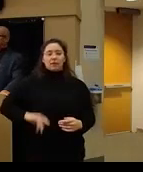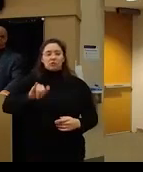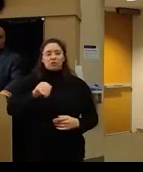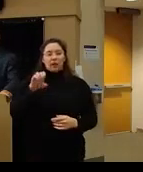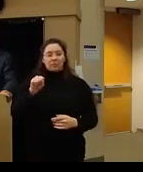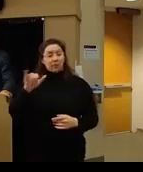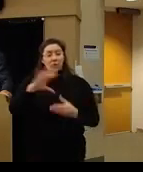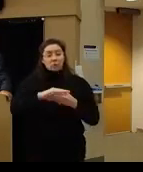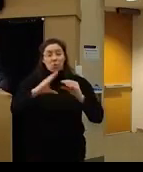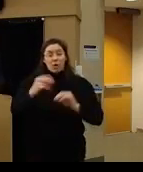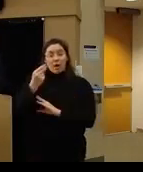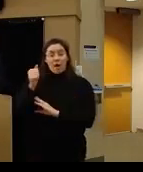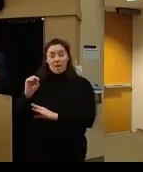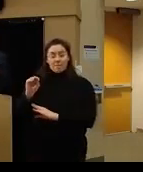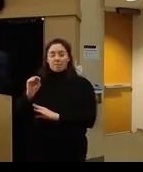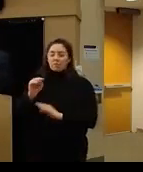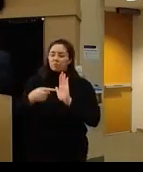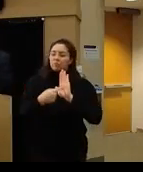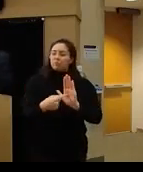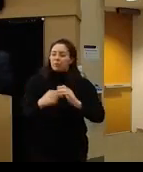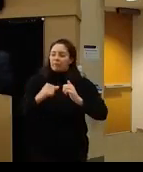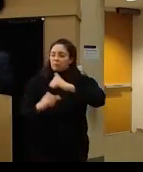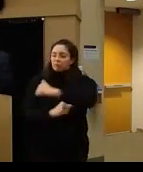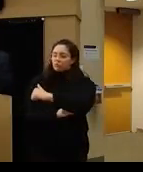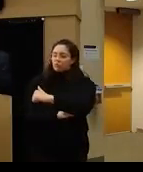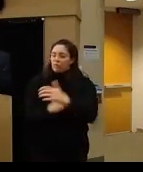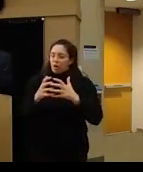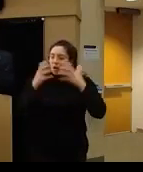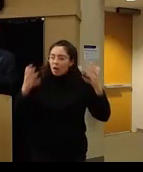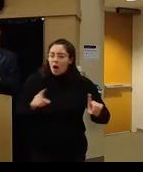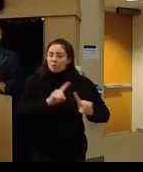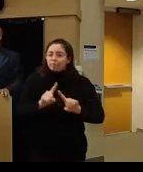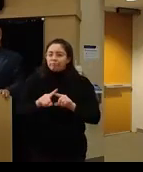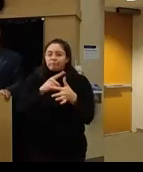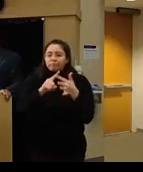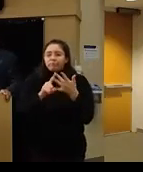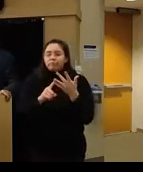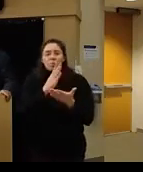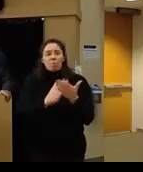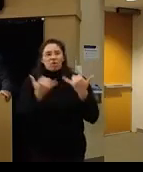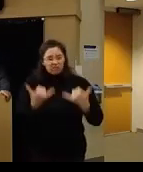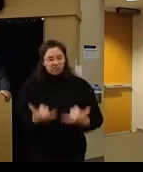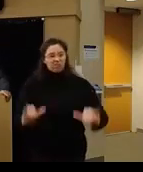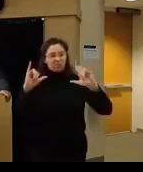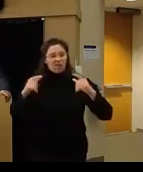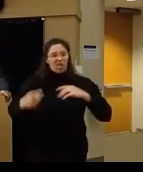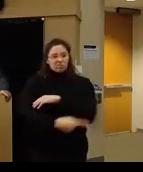ham provides the foundation for lots of components that still exist not only in Psychology but